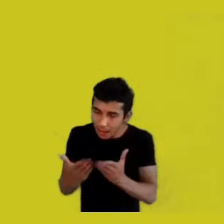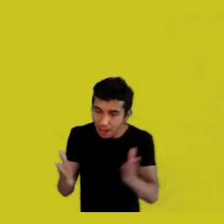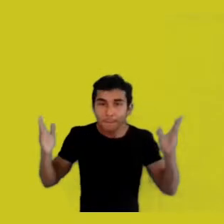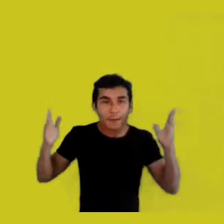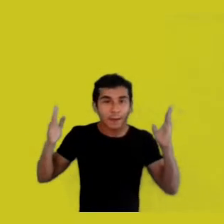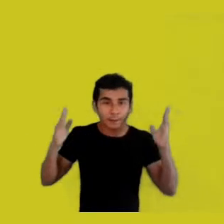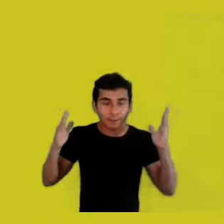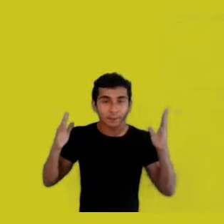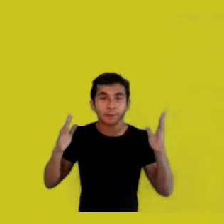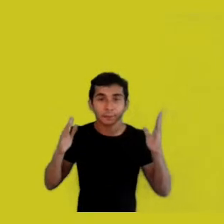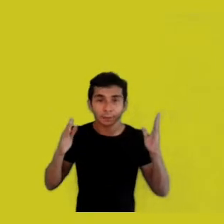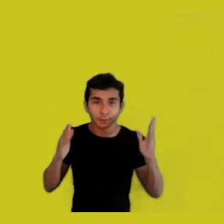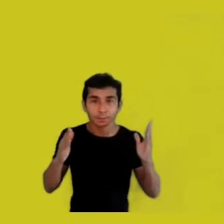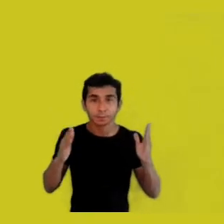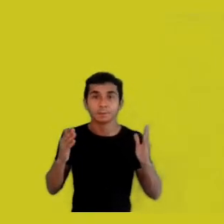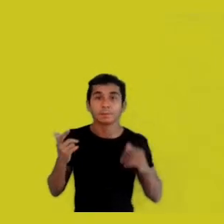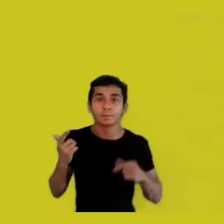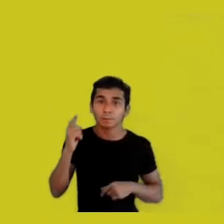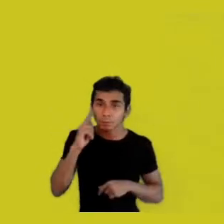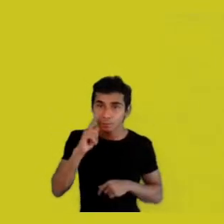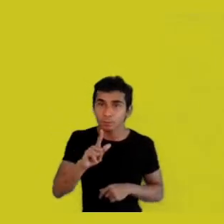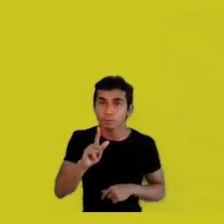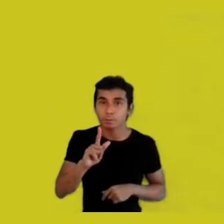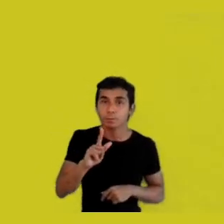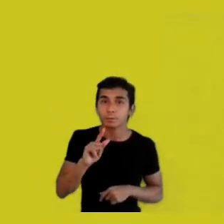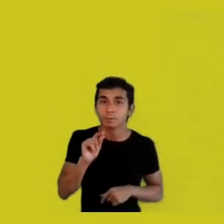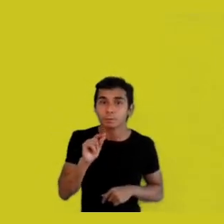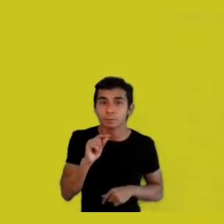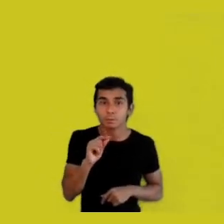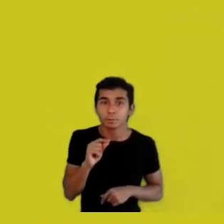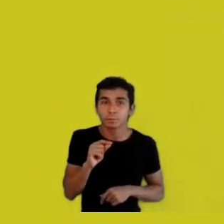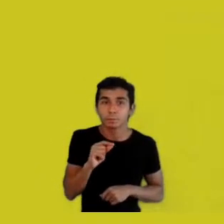and operate in fact from other bases